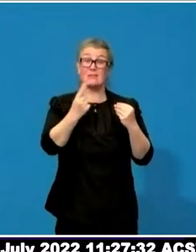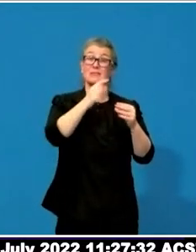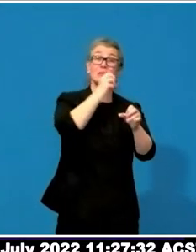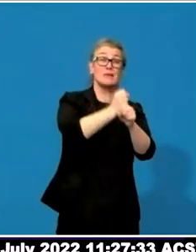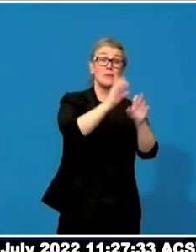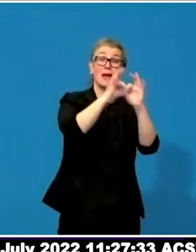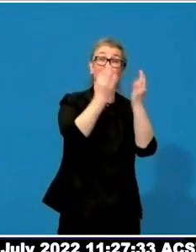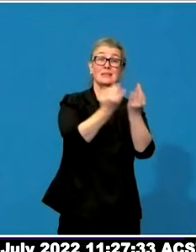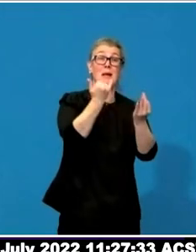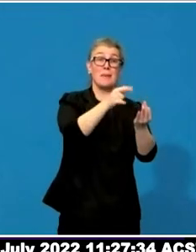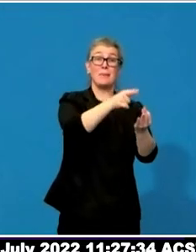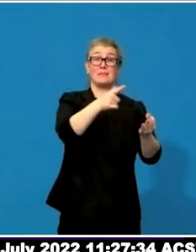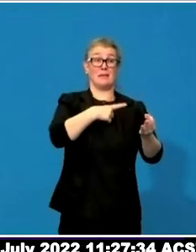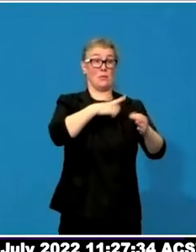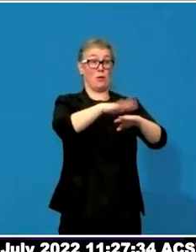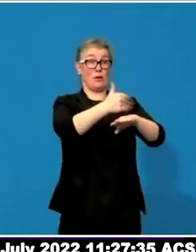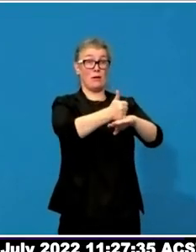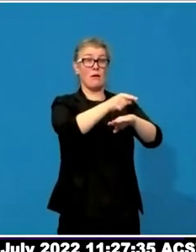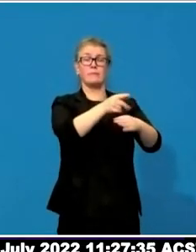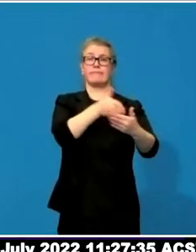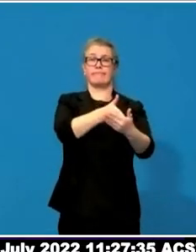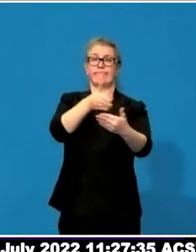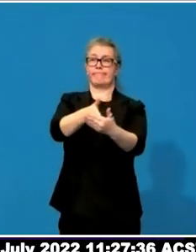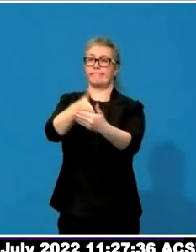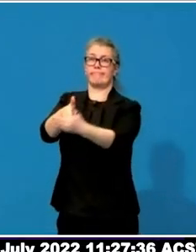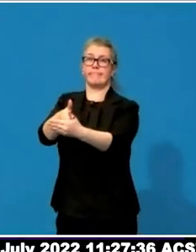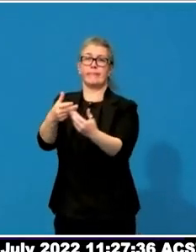from engaging with the NDIS, as a factor to take into account.